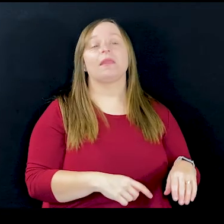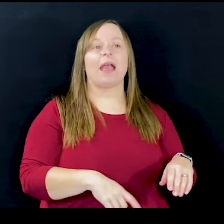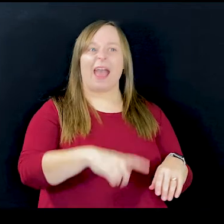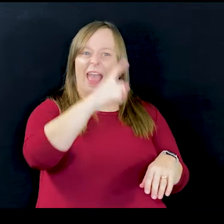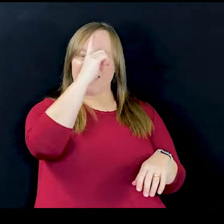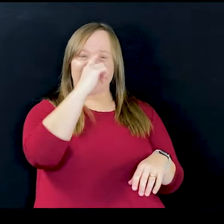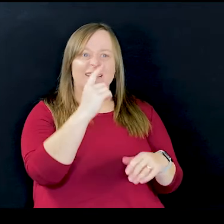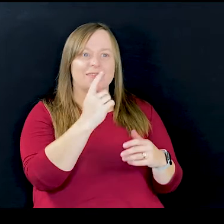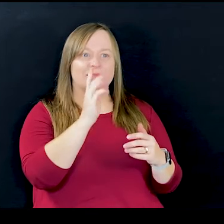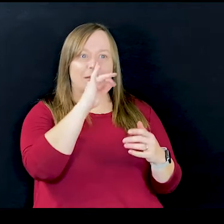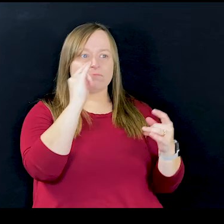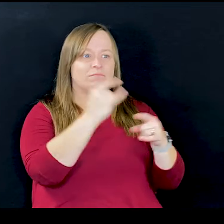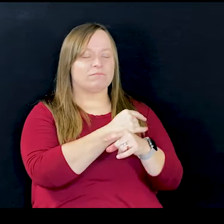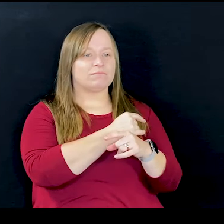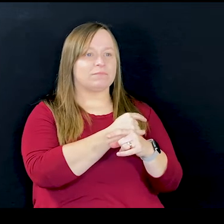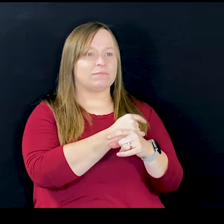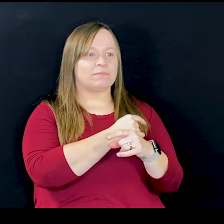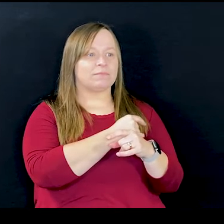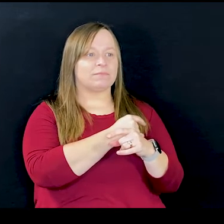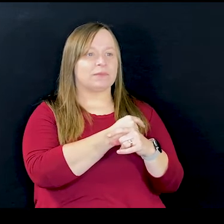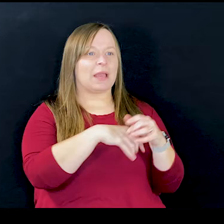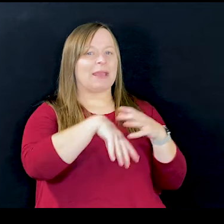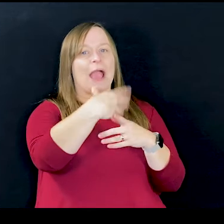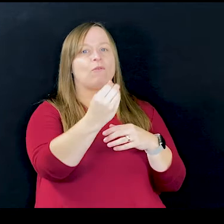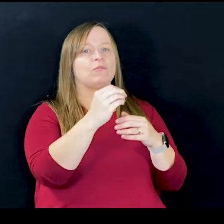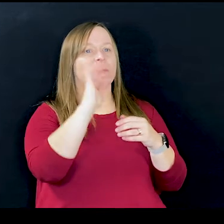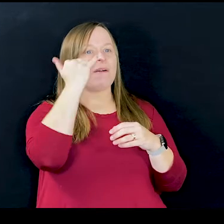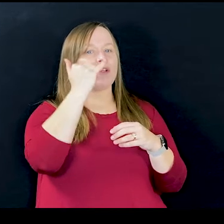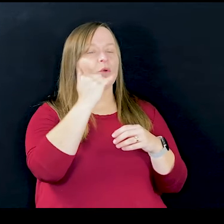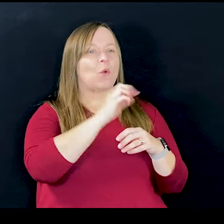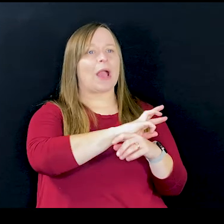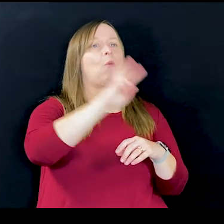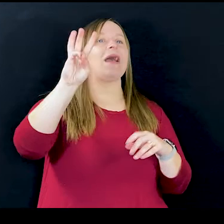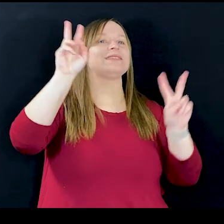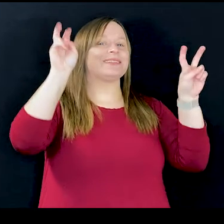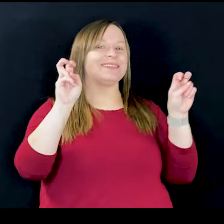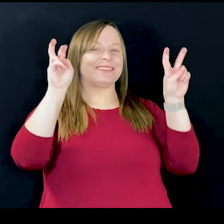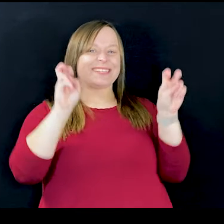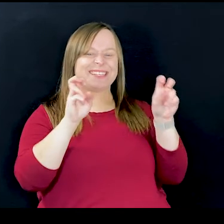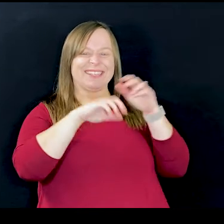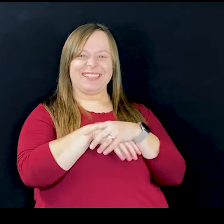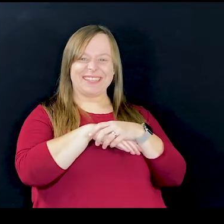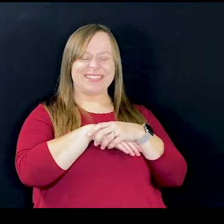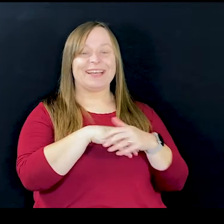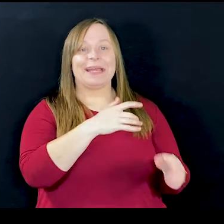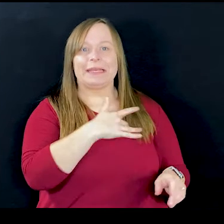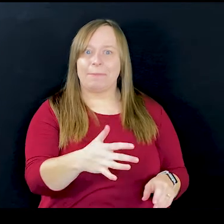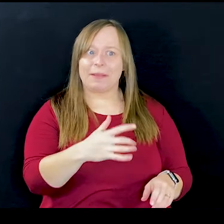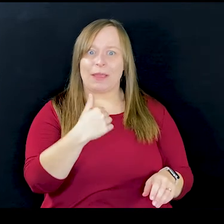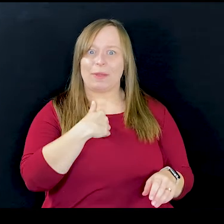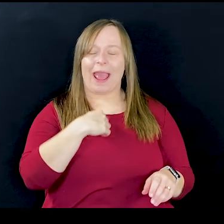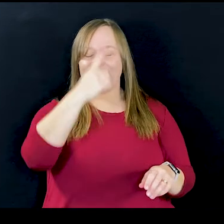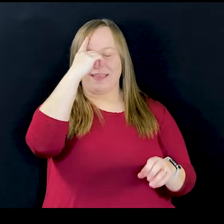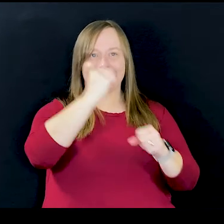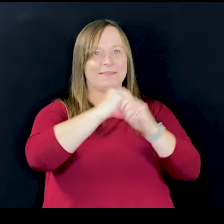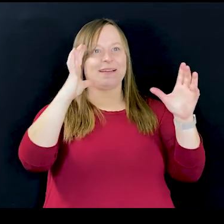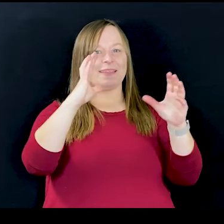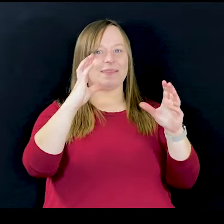I think it's kind of funny that you guys call coming out to Buffalo going out West. Because typically when I think of that,